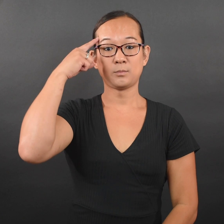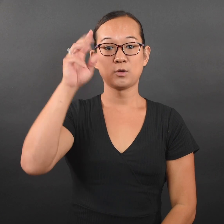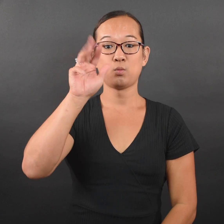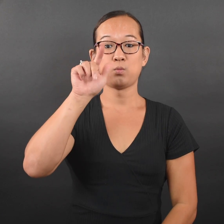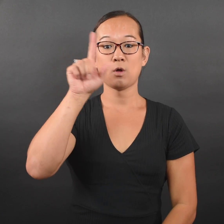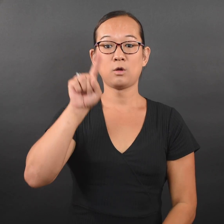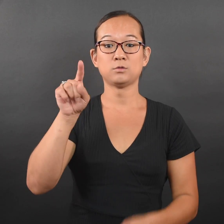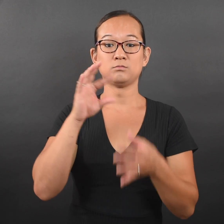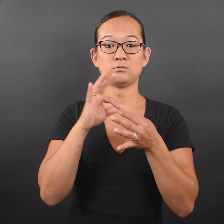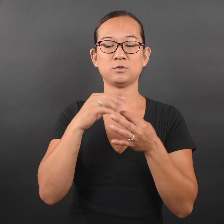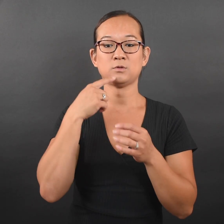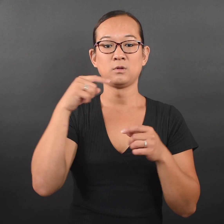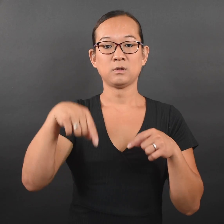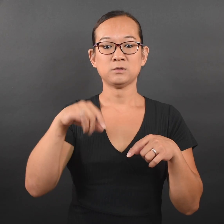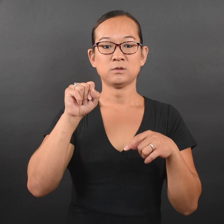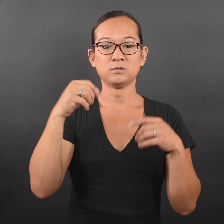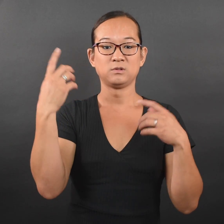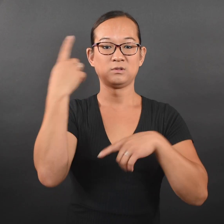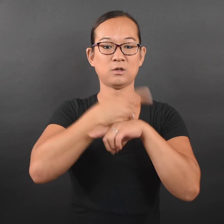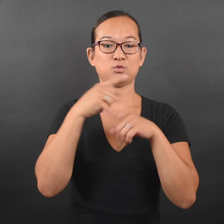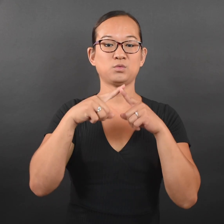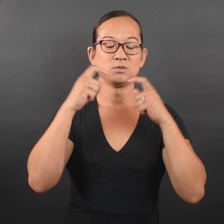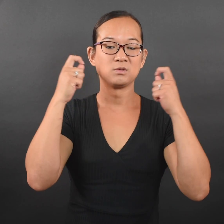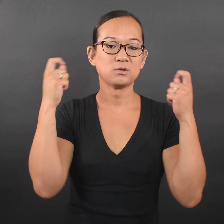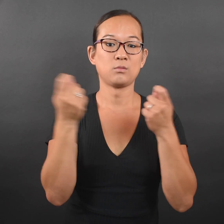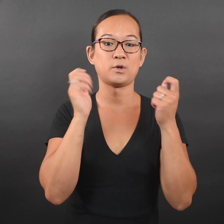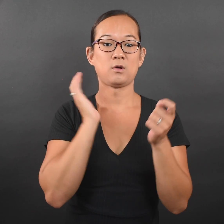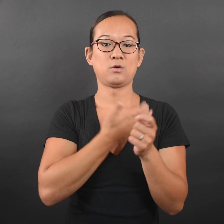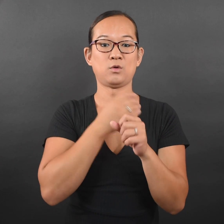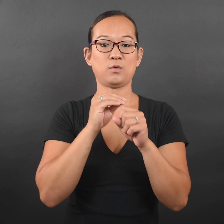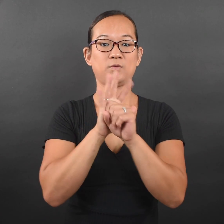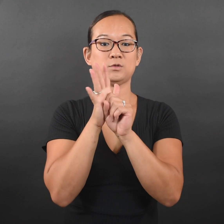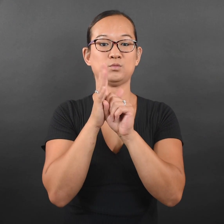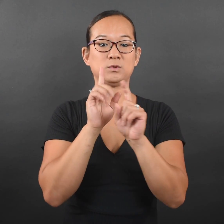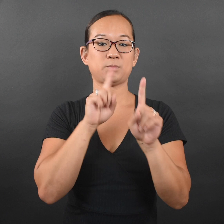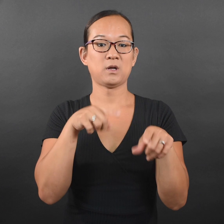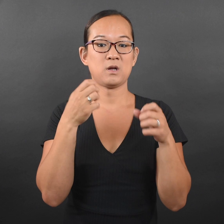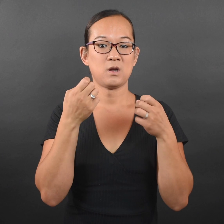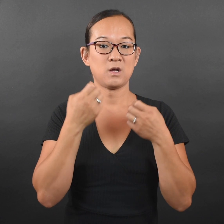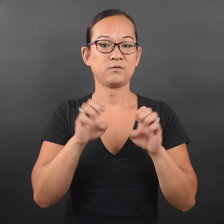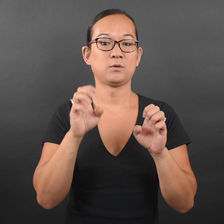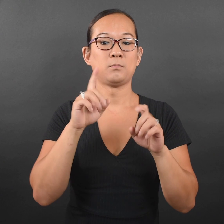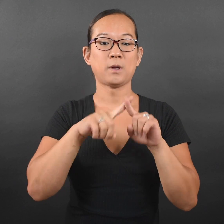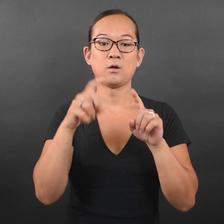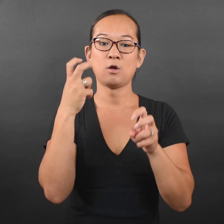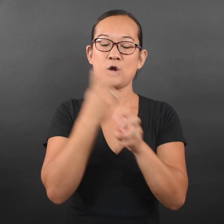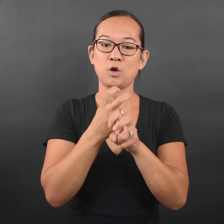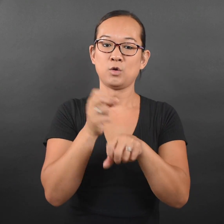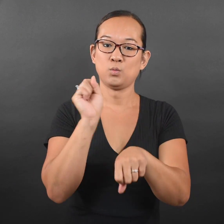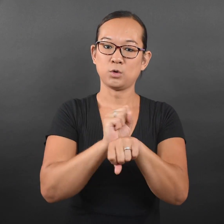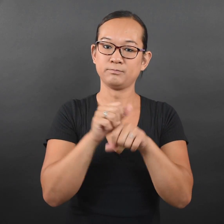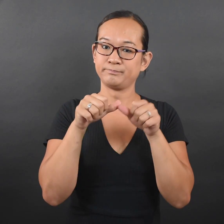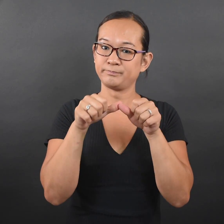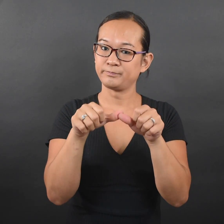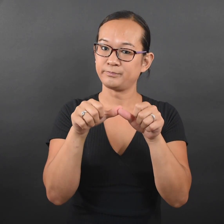“This is a day to celebrate our COVID-19 response efforts, but the hard work continues,” said